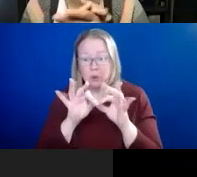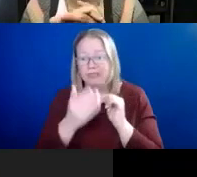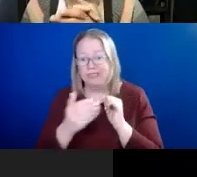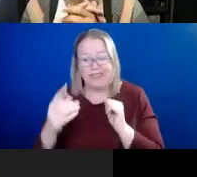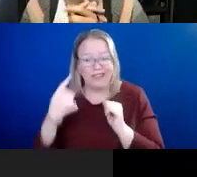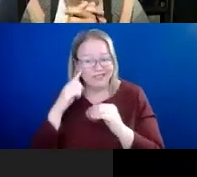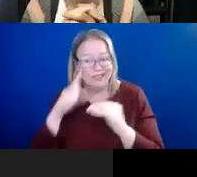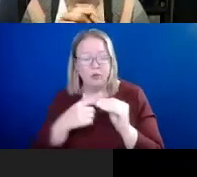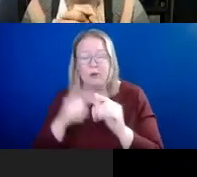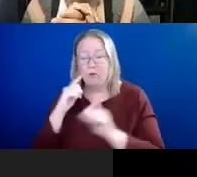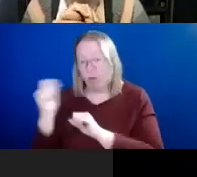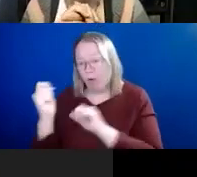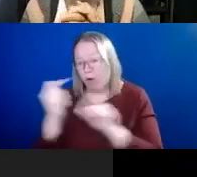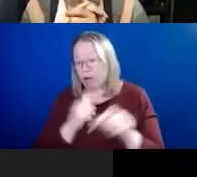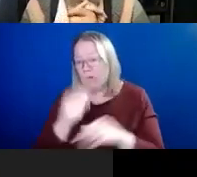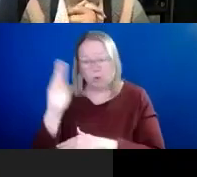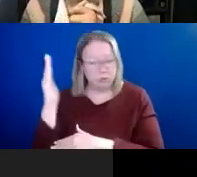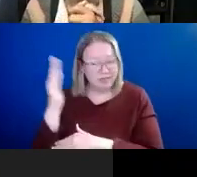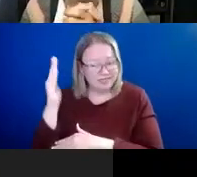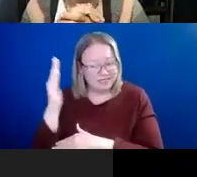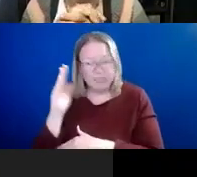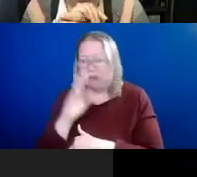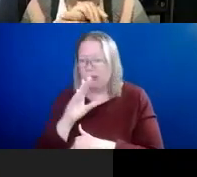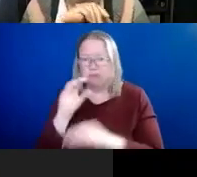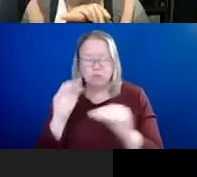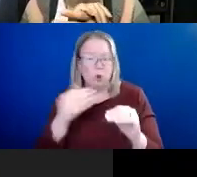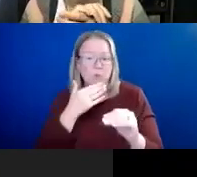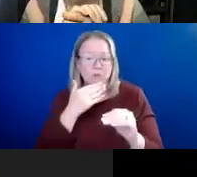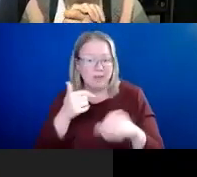13:17:57 for all of your presentations and there is no better moment to start then